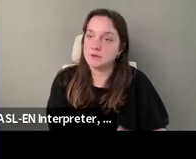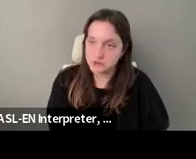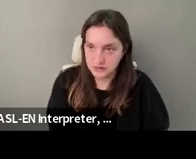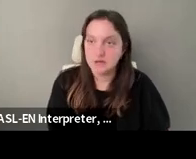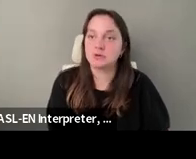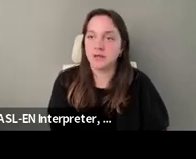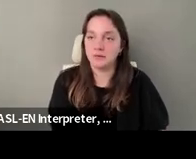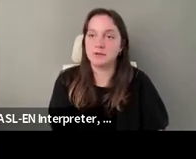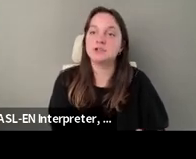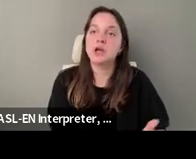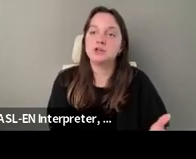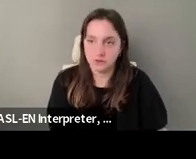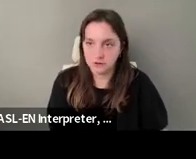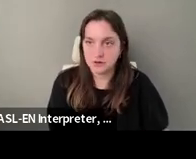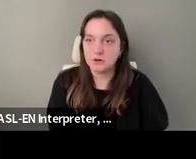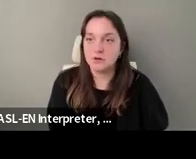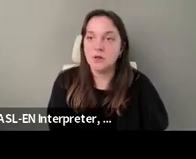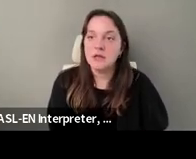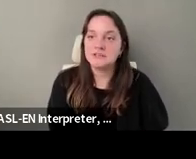able to acquire sign language